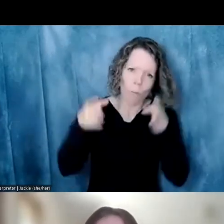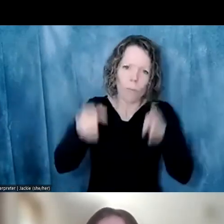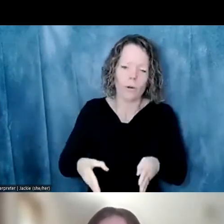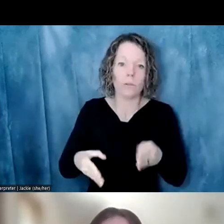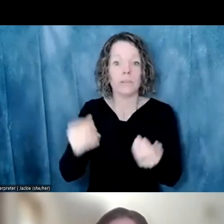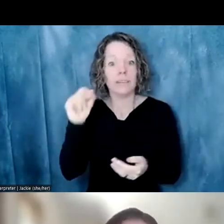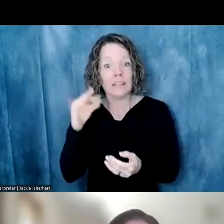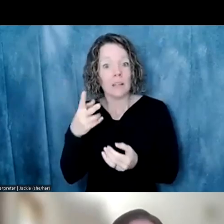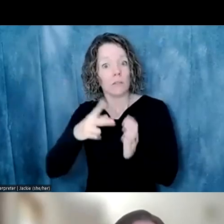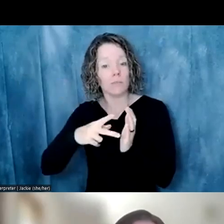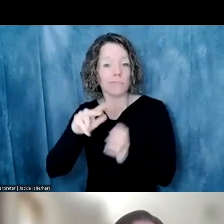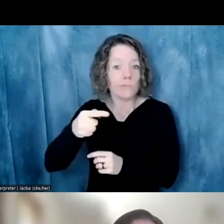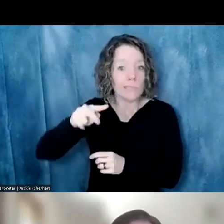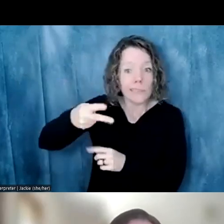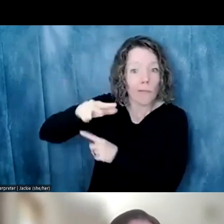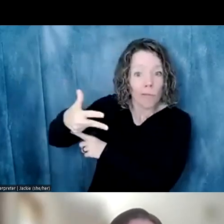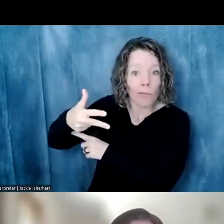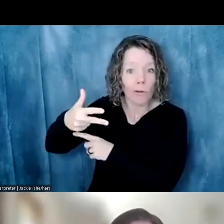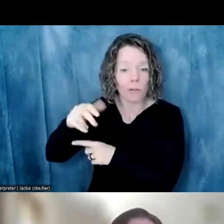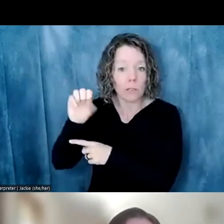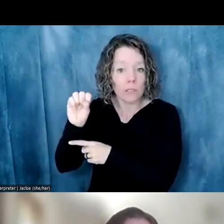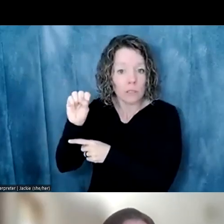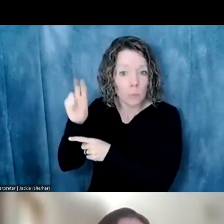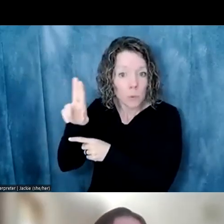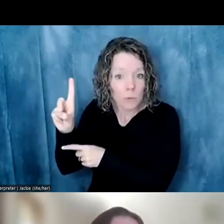health disorders, what we're talking about is a person who is struggling with their mental health